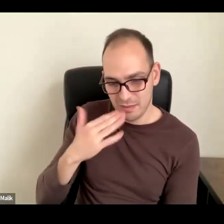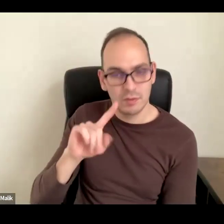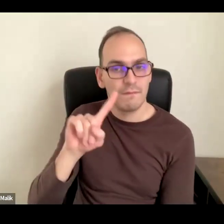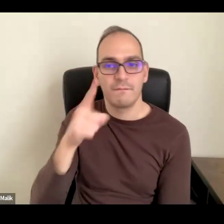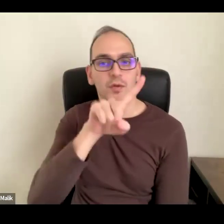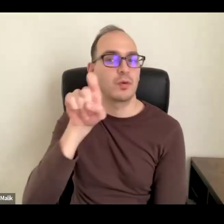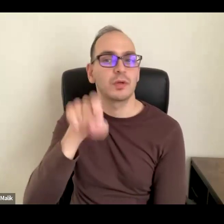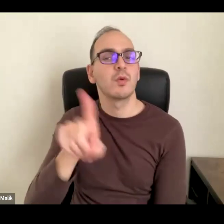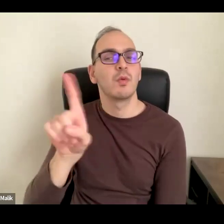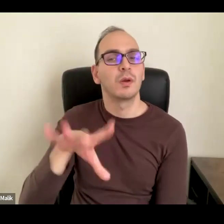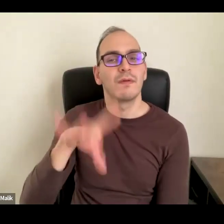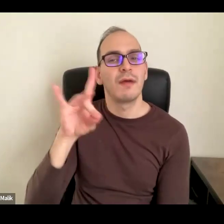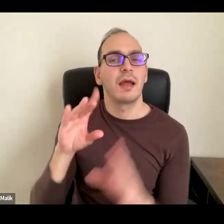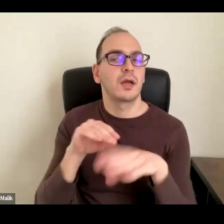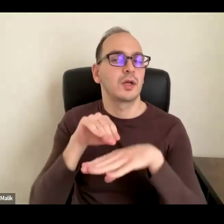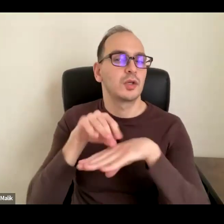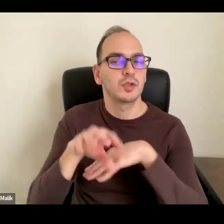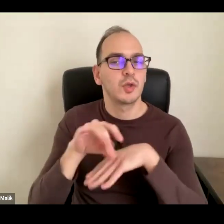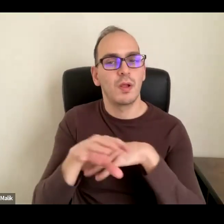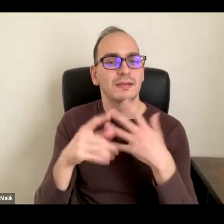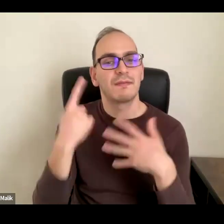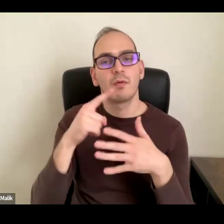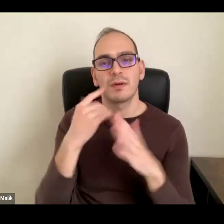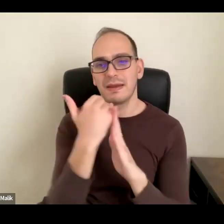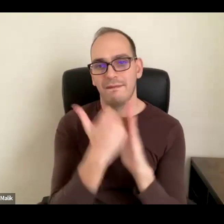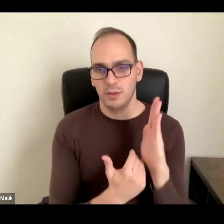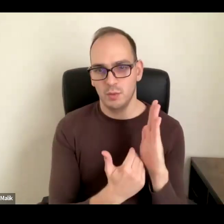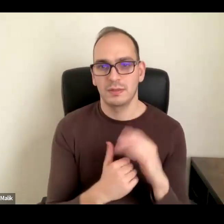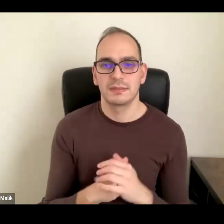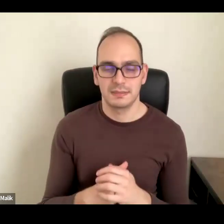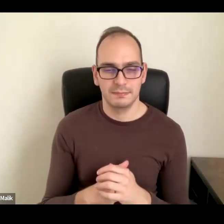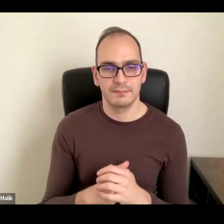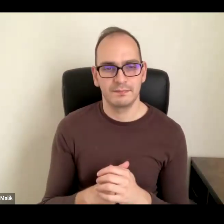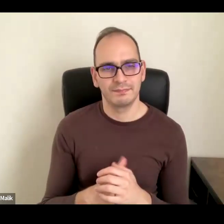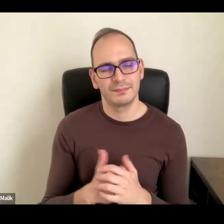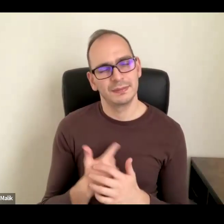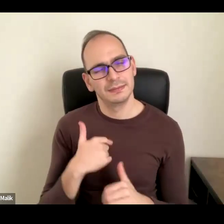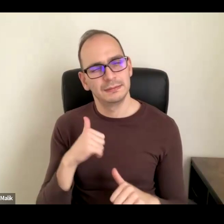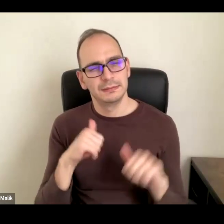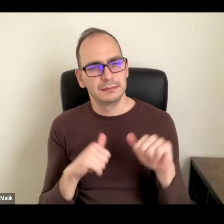where do we find consultants for inventories? I'm not quite sure what the question there is.